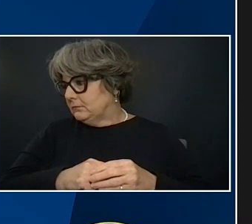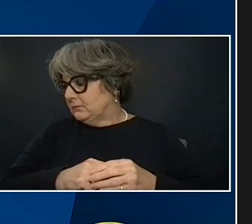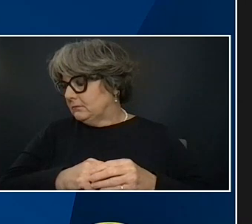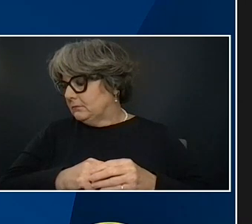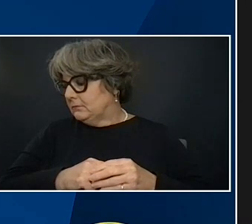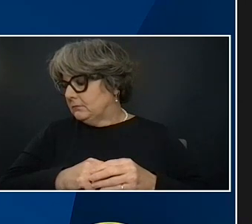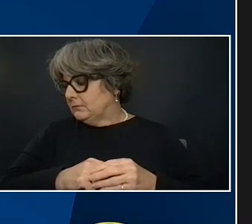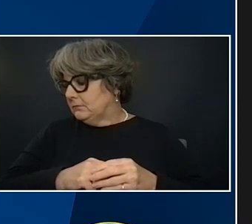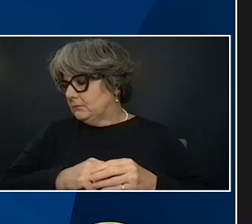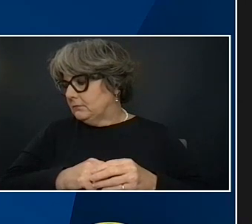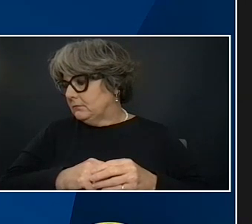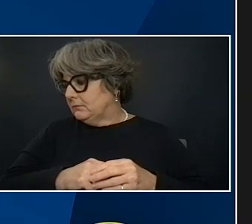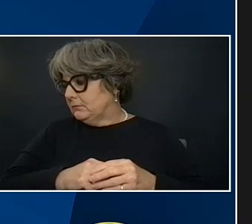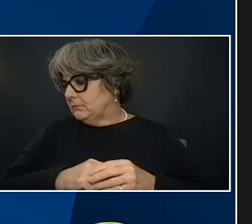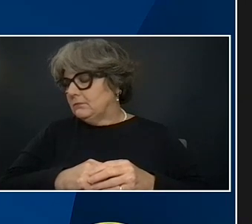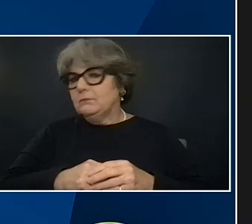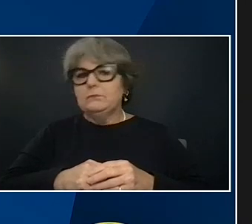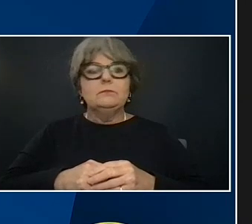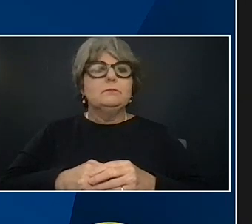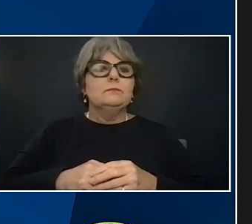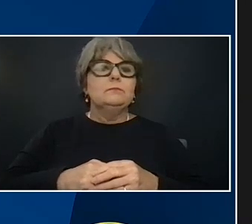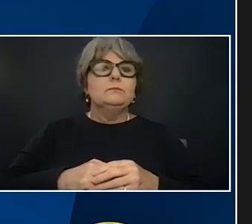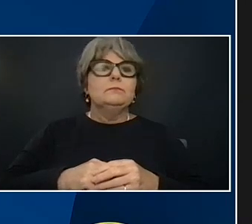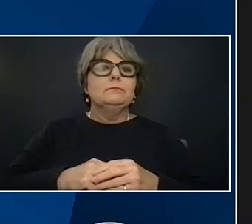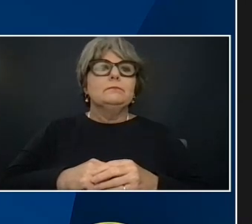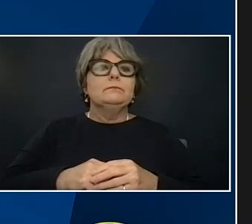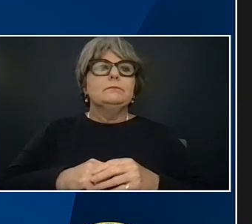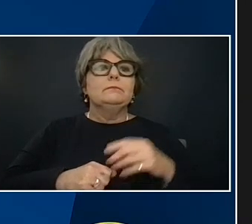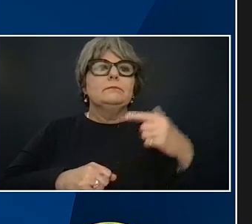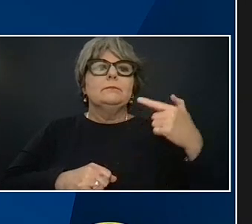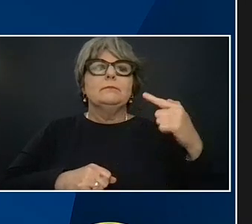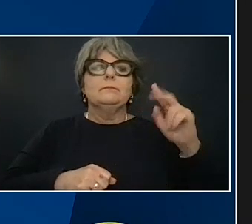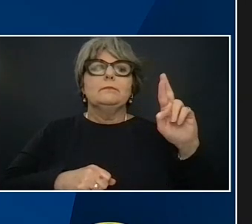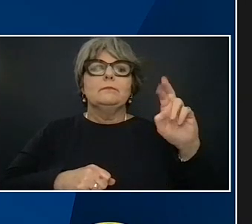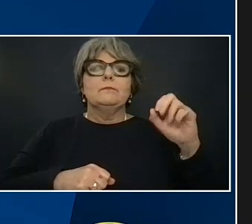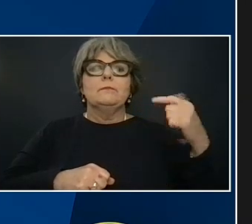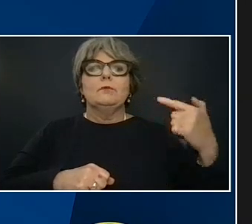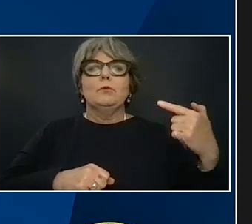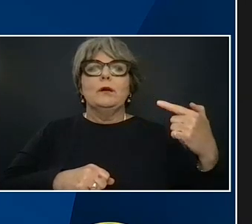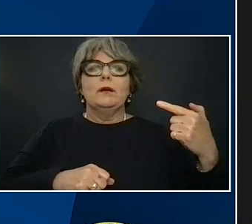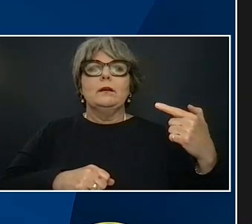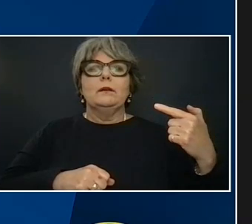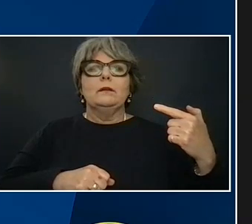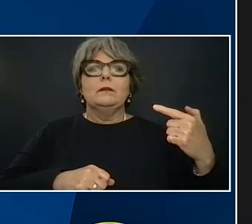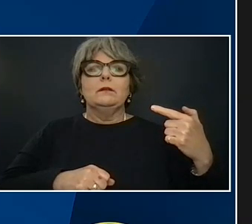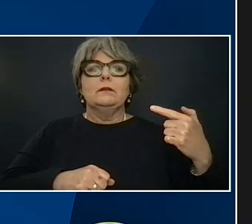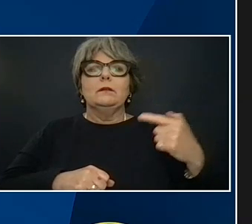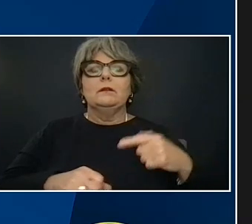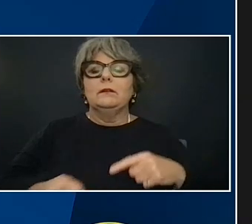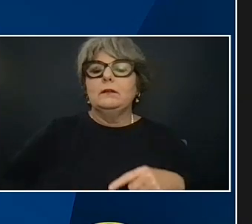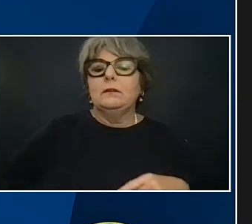Greg has his hand up. Greg, go ahead. I- just very briefly, I just- I mean, well, we can address that again in more detail